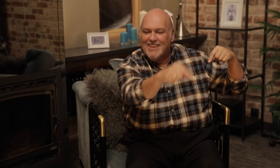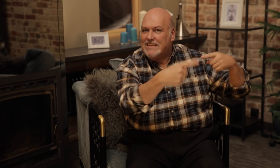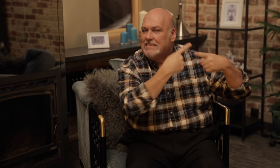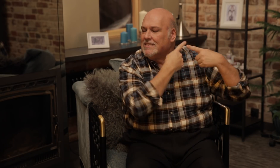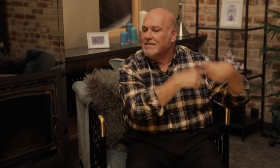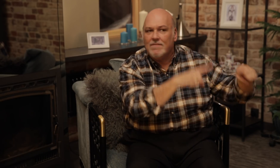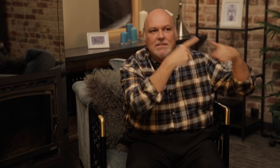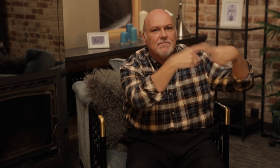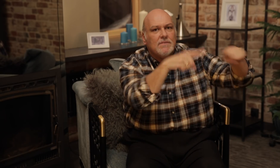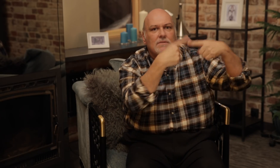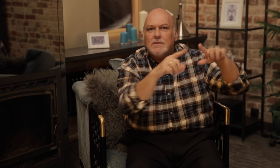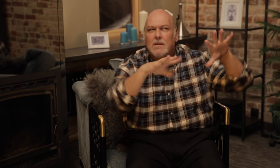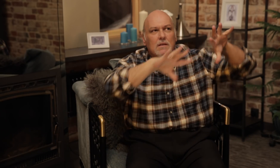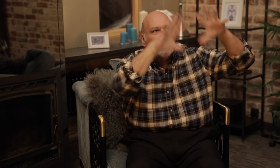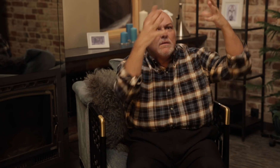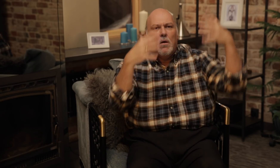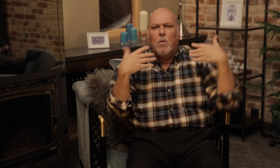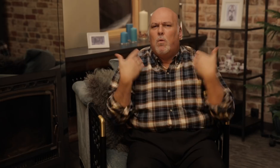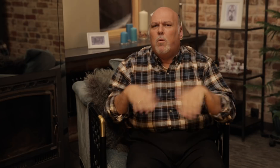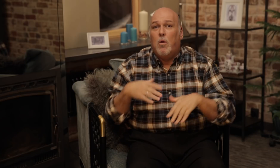So, all of the buildings are different,